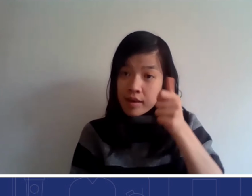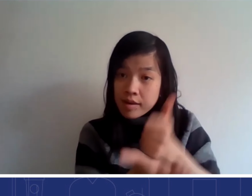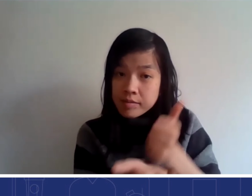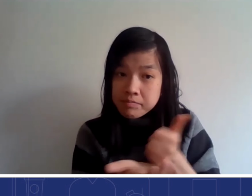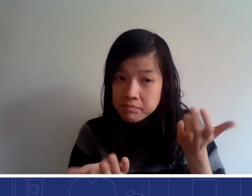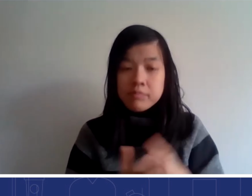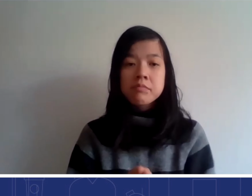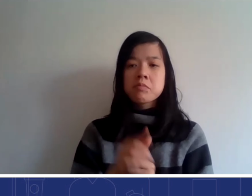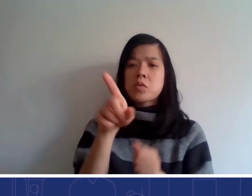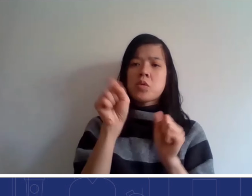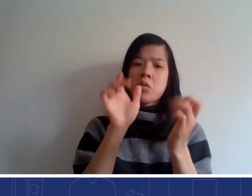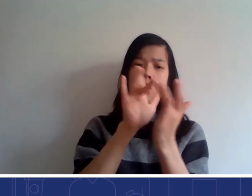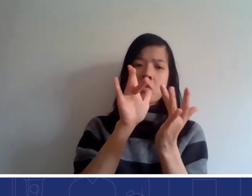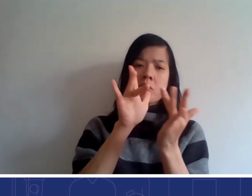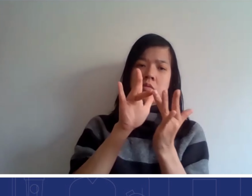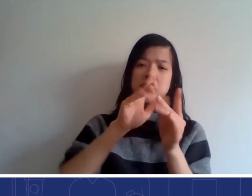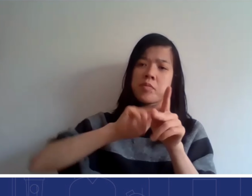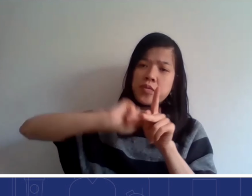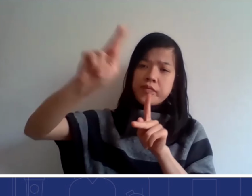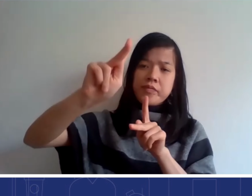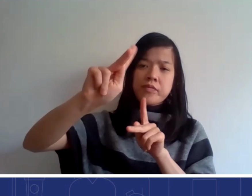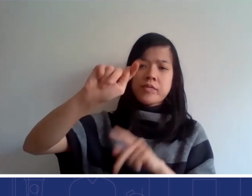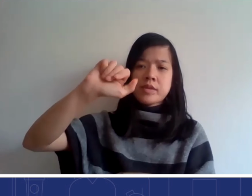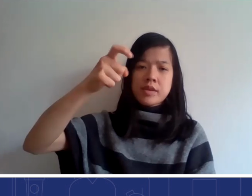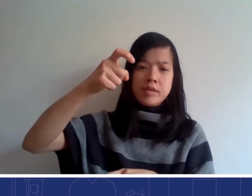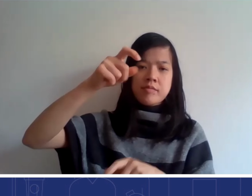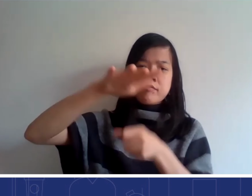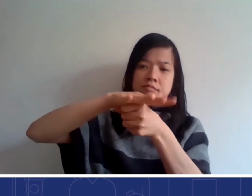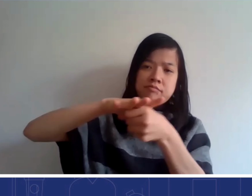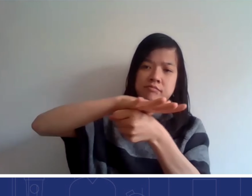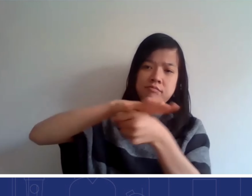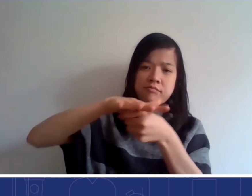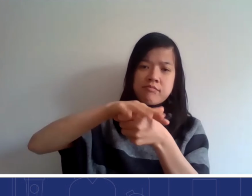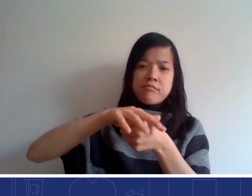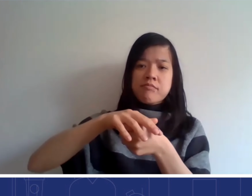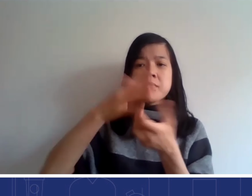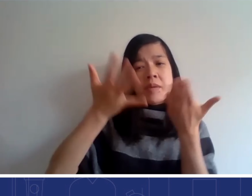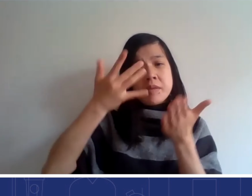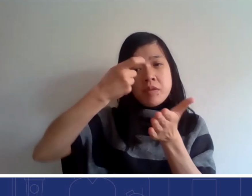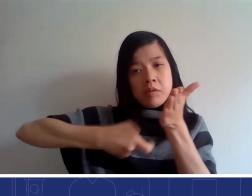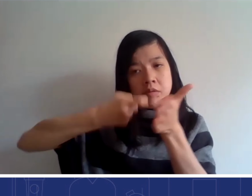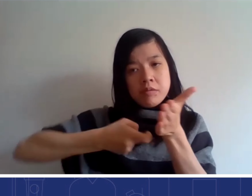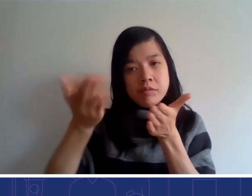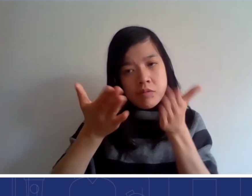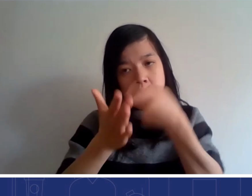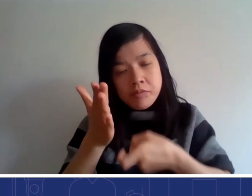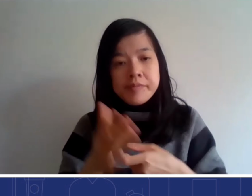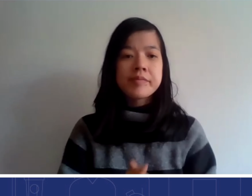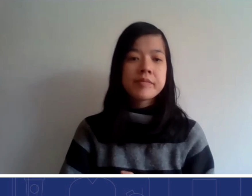If you need help, you can contact a tax professional in your area.